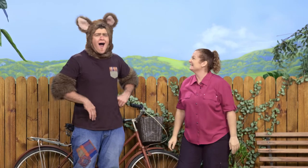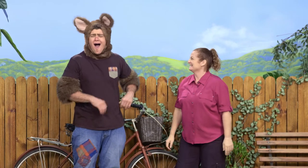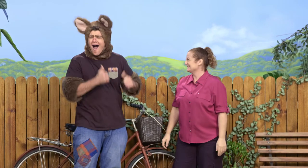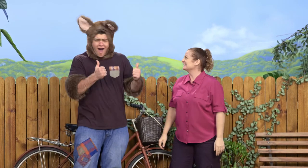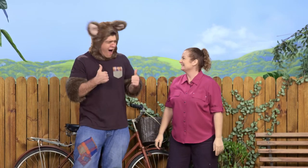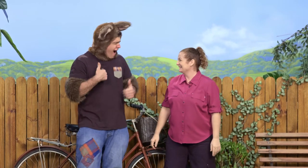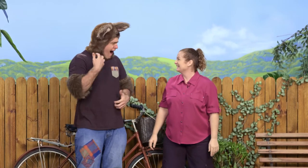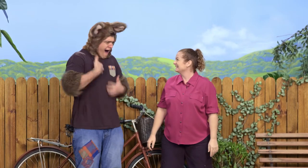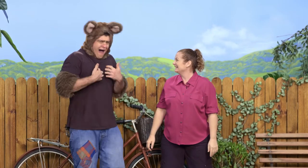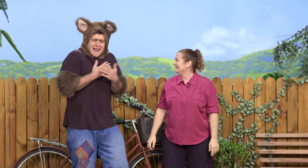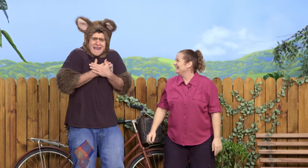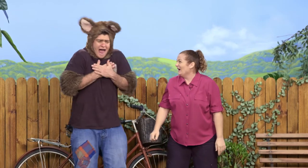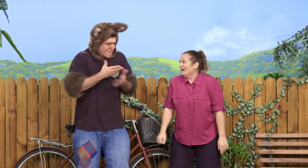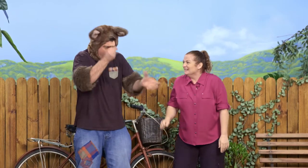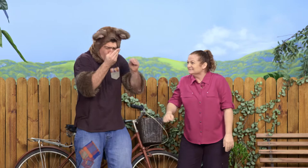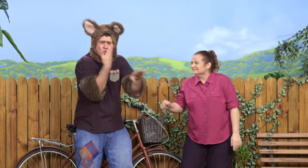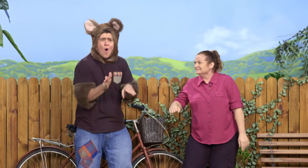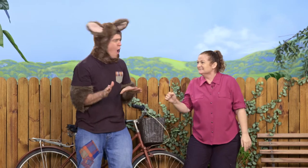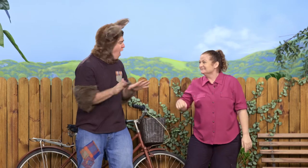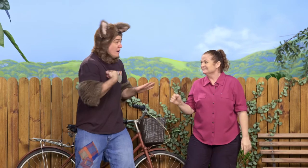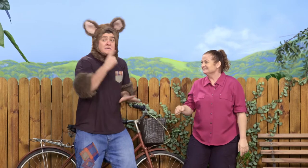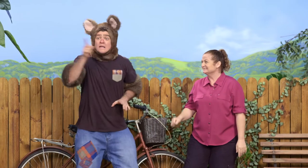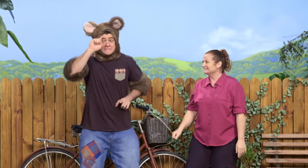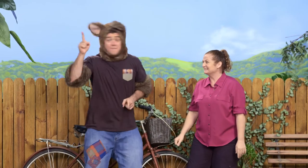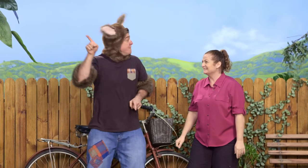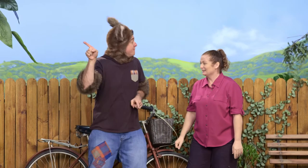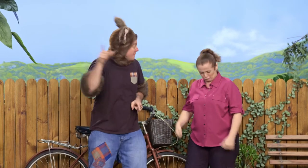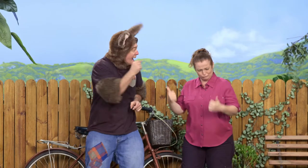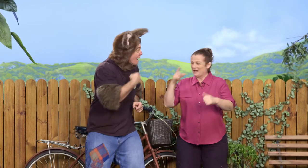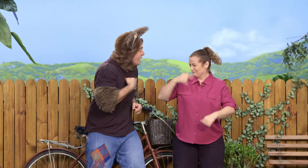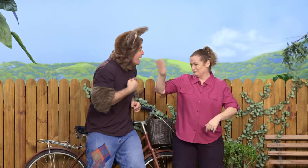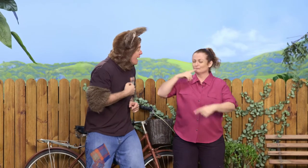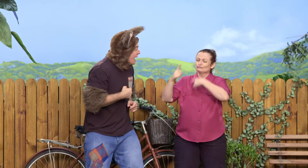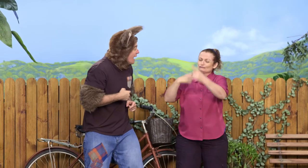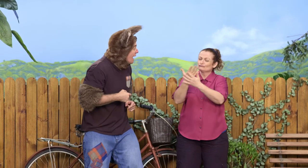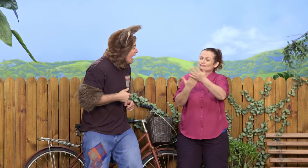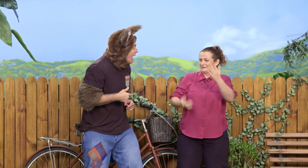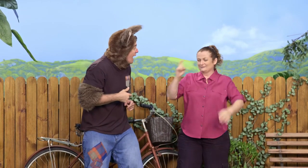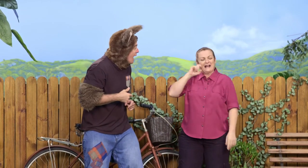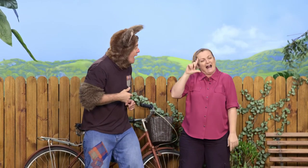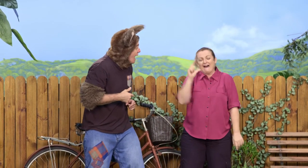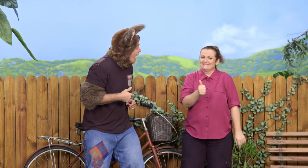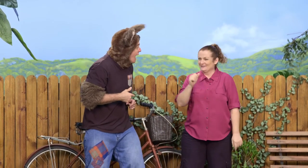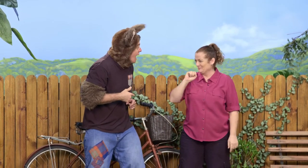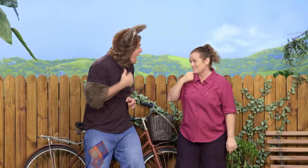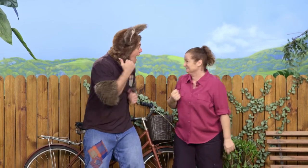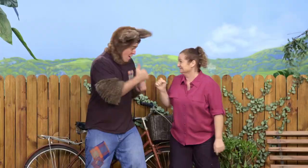Oh. Oh, I love learning new things, Sally. Can I go tell Skip? Oh, yes. He'd love to hear what you've learnt.